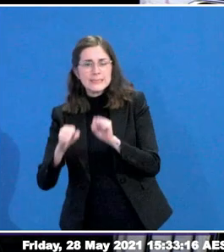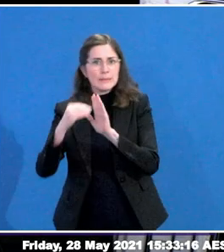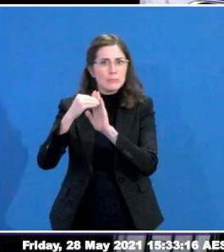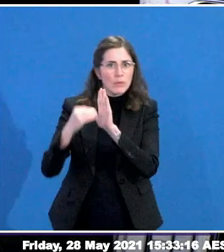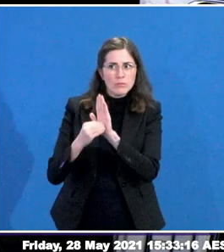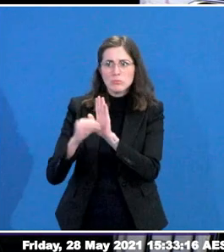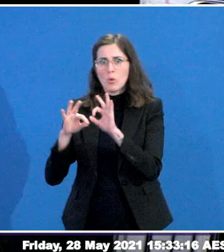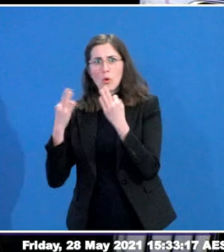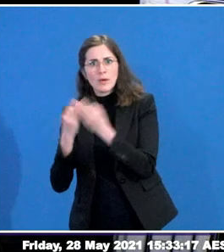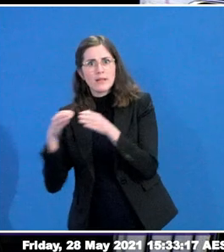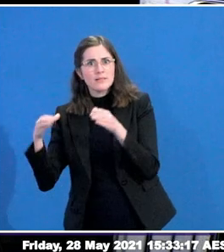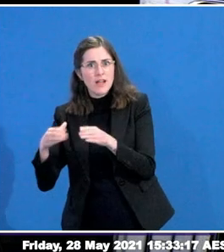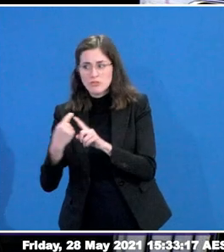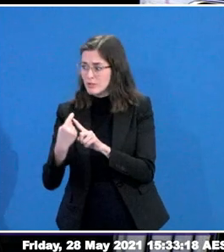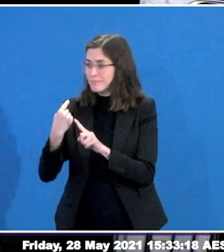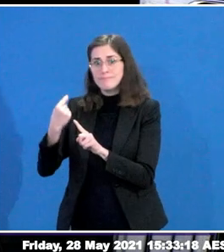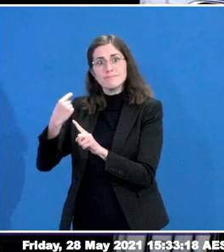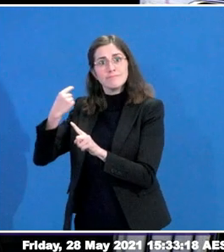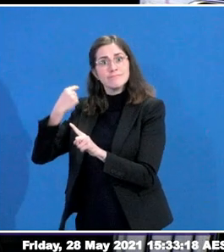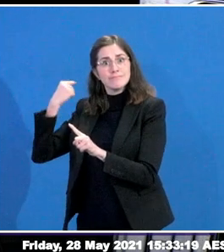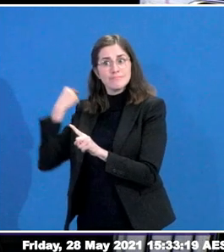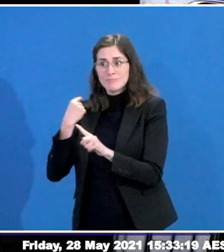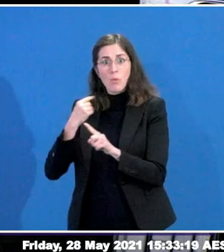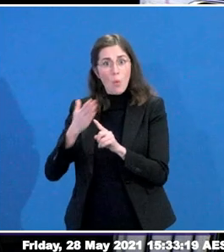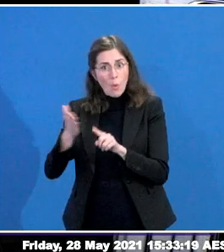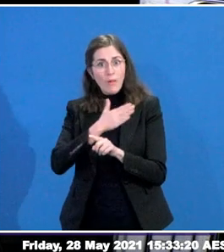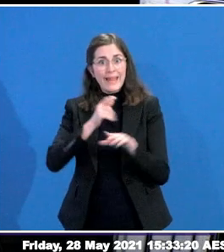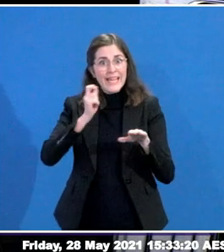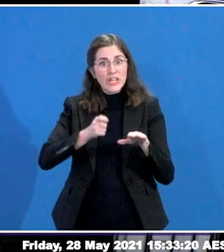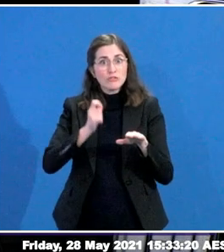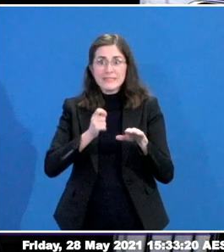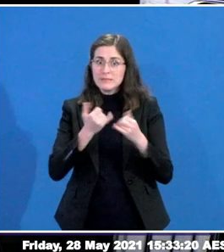at particular hearings cannot be considered in isolation from each other.